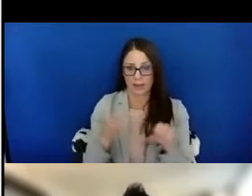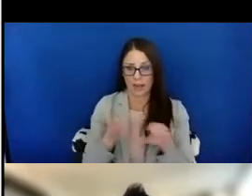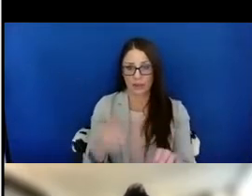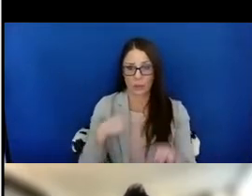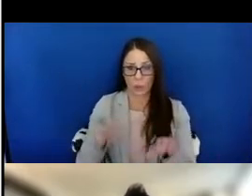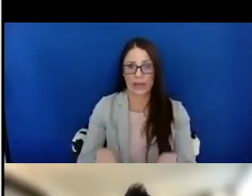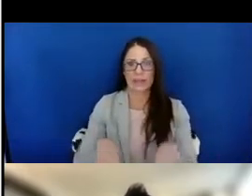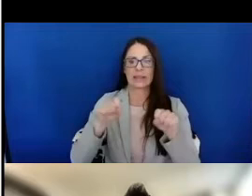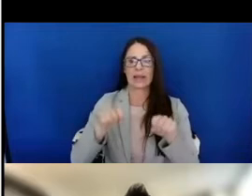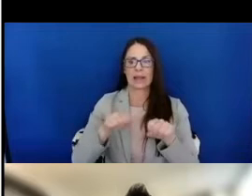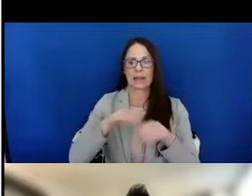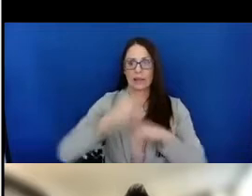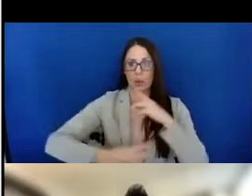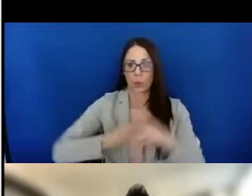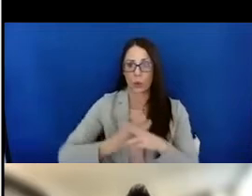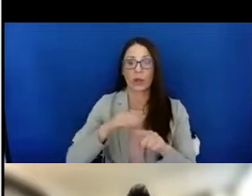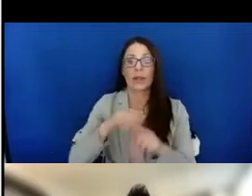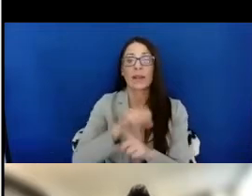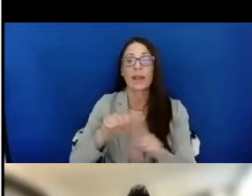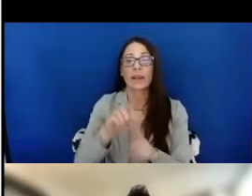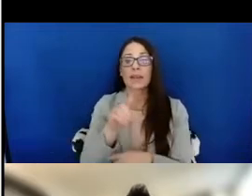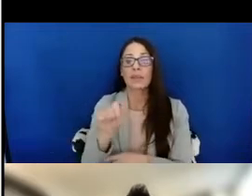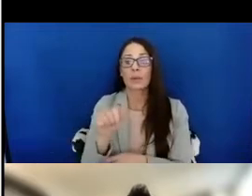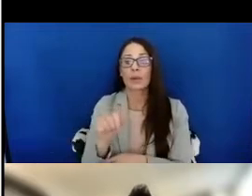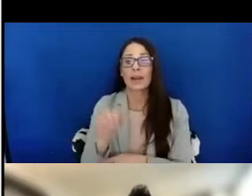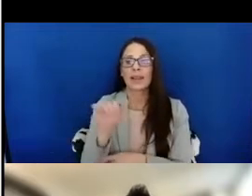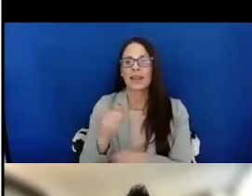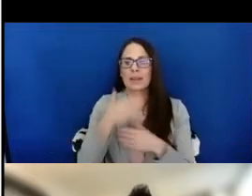15:30:33 In the case of disability was passed as best and body by the four conceptions of